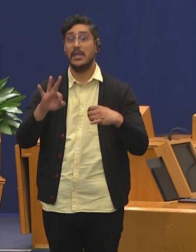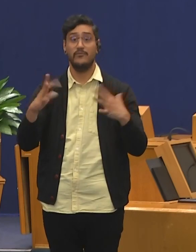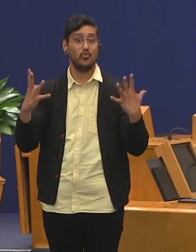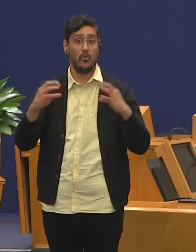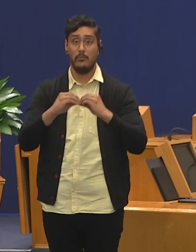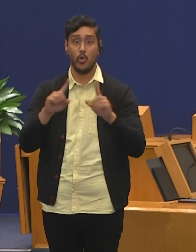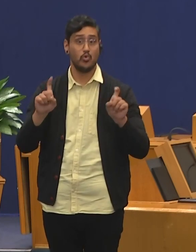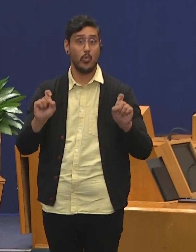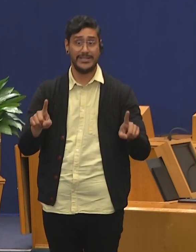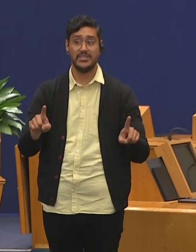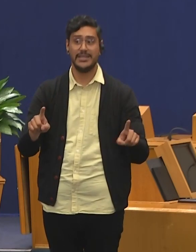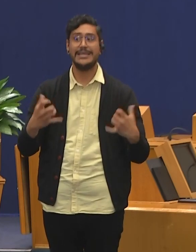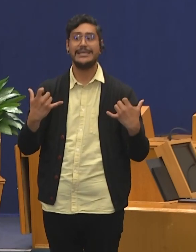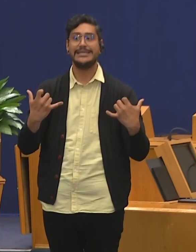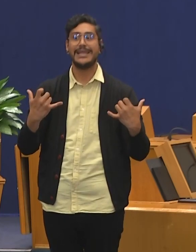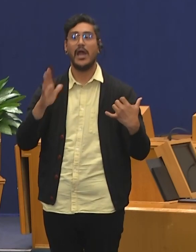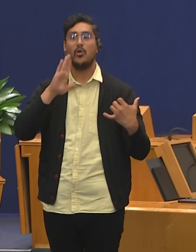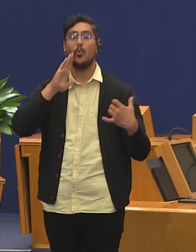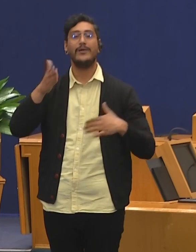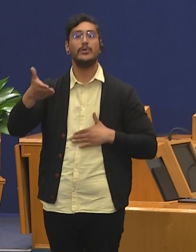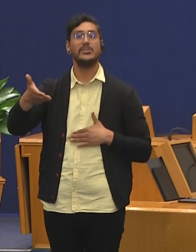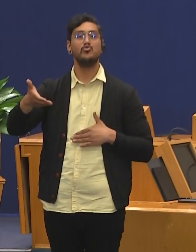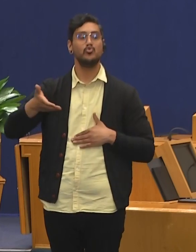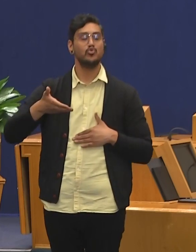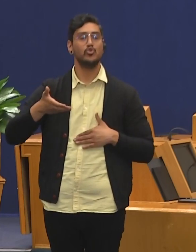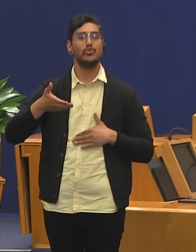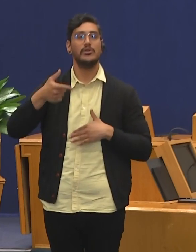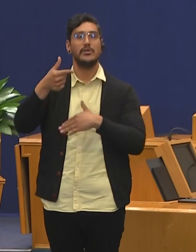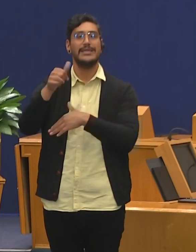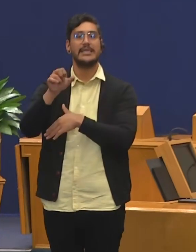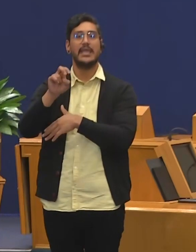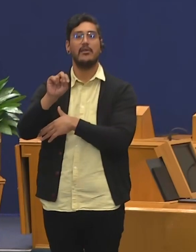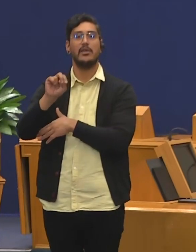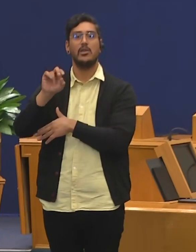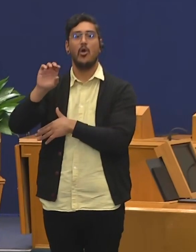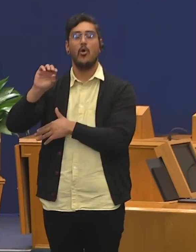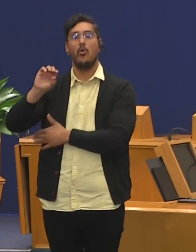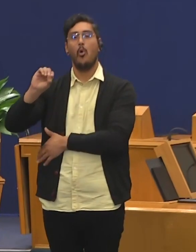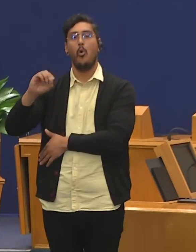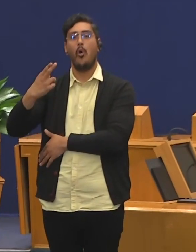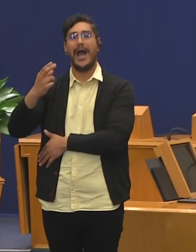OKAY. NOW I WOULD LIKE IF THERE'S NO